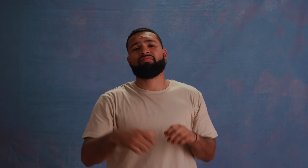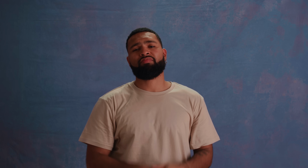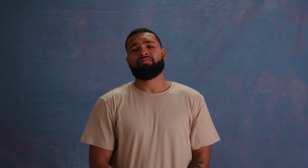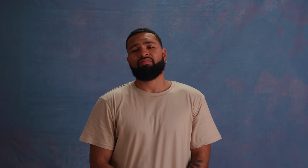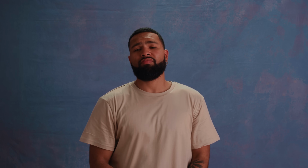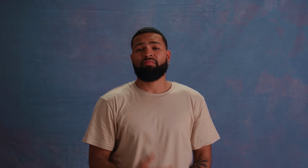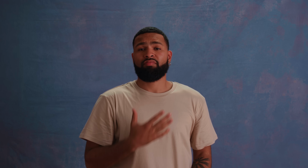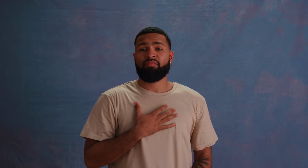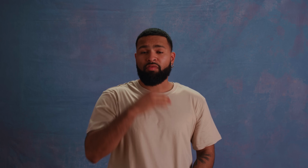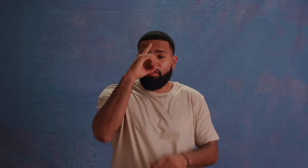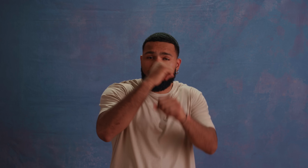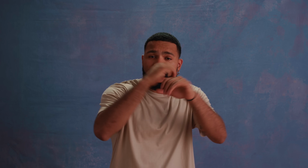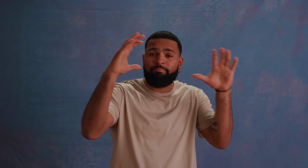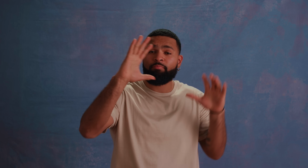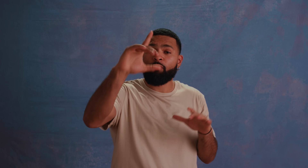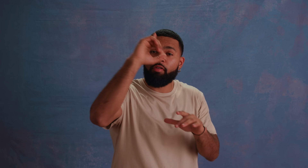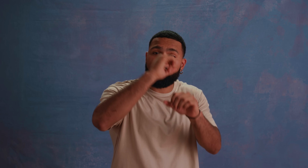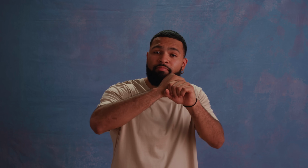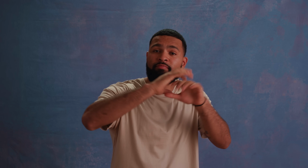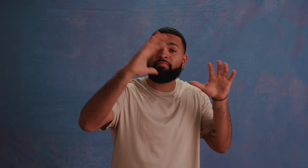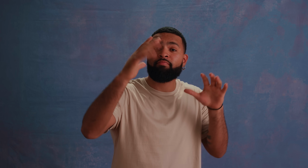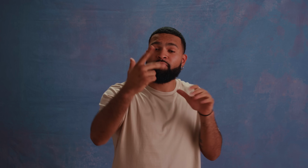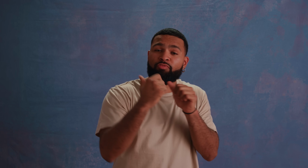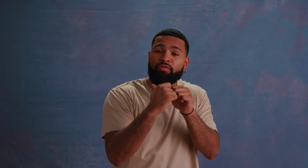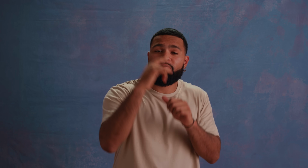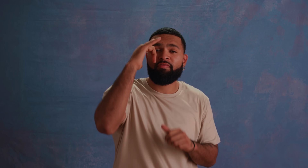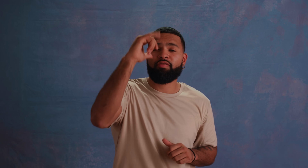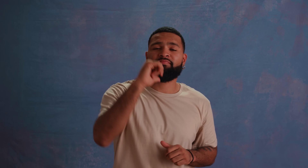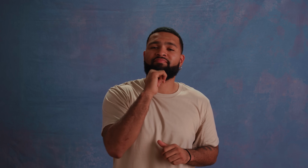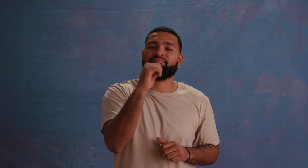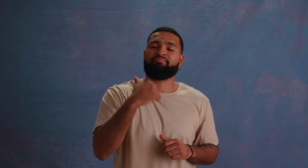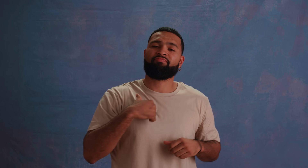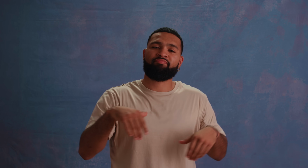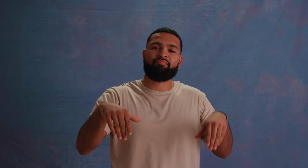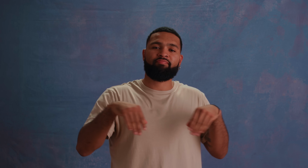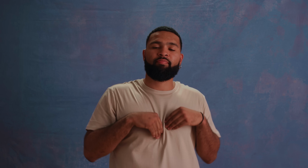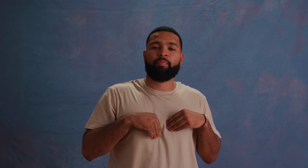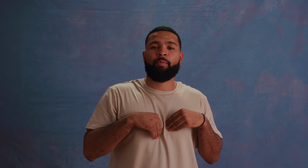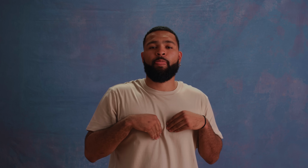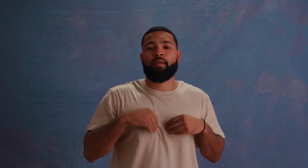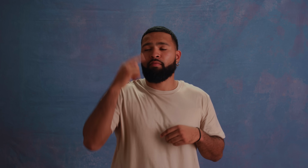I know you know we know you weren’t down for forever and it’s fine